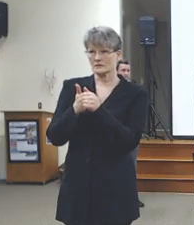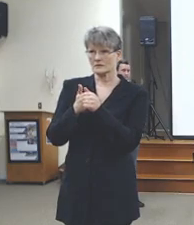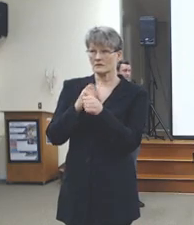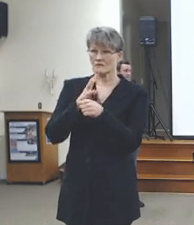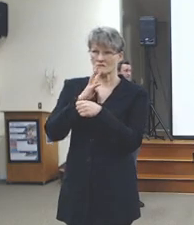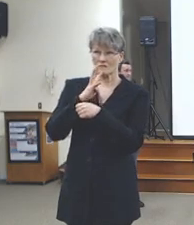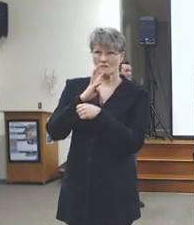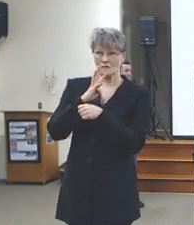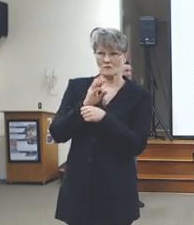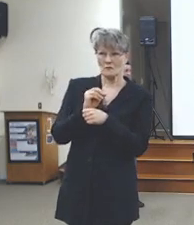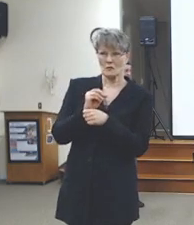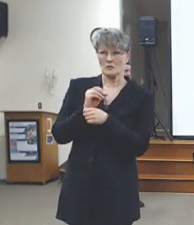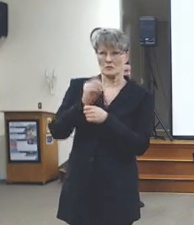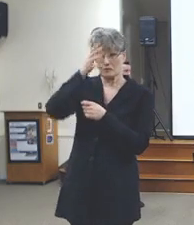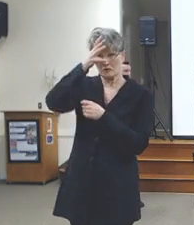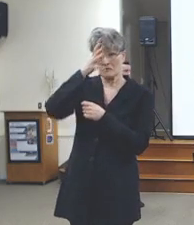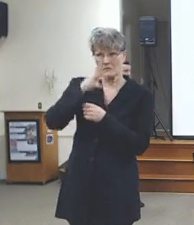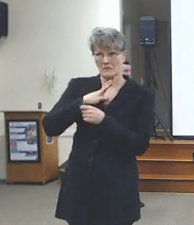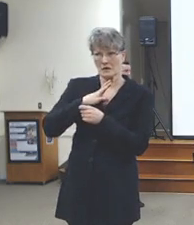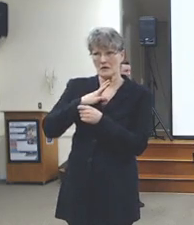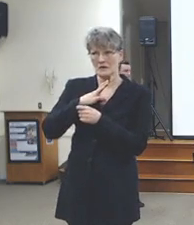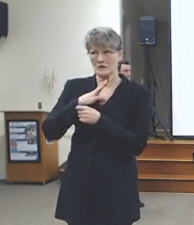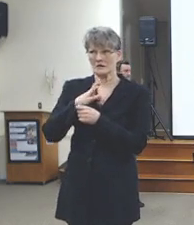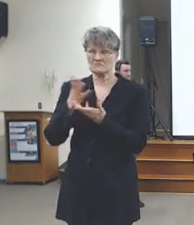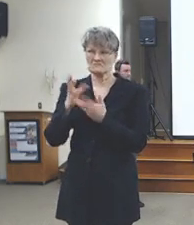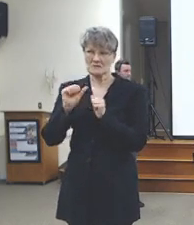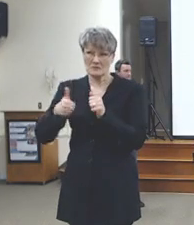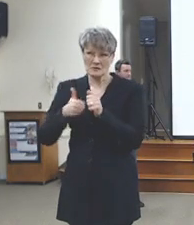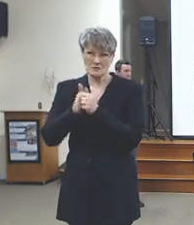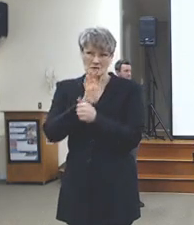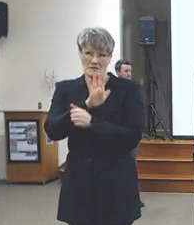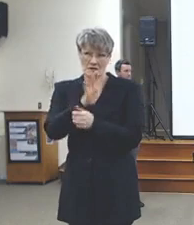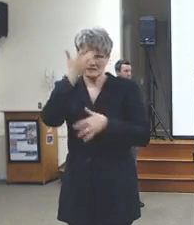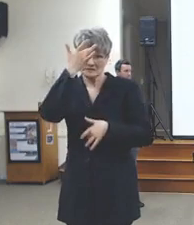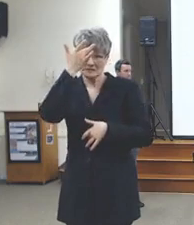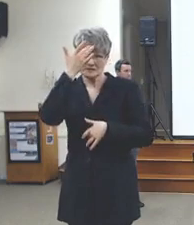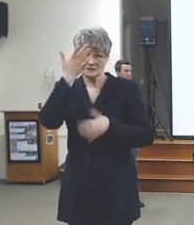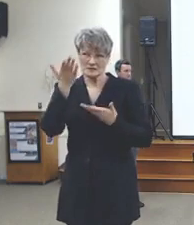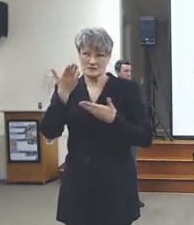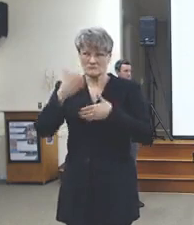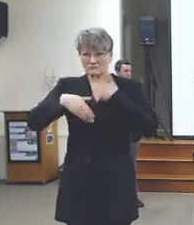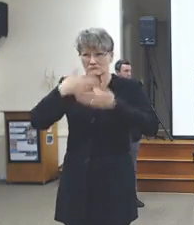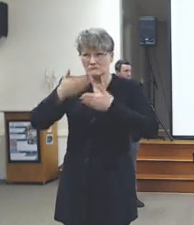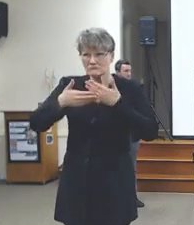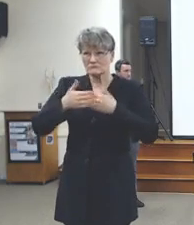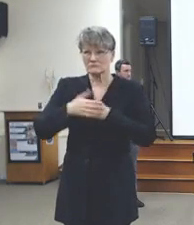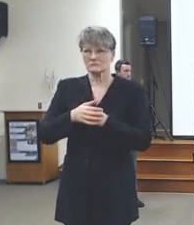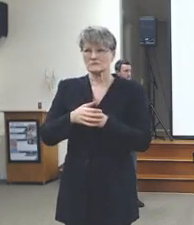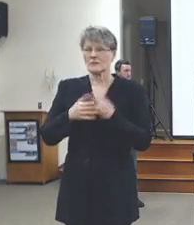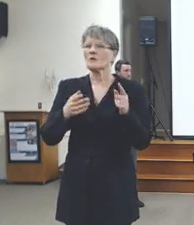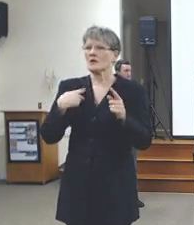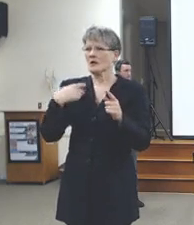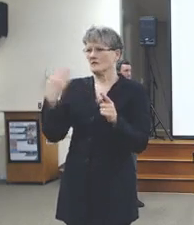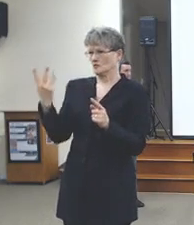update on their condition. I know that the 70 year, the woman in her 70's is